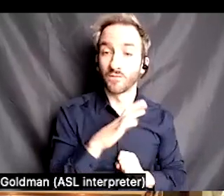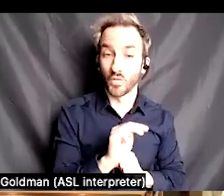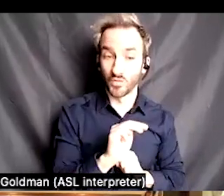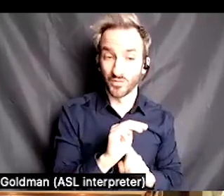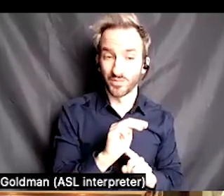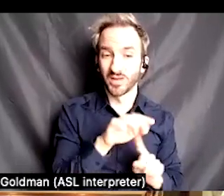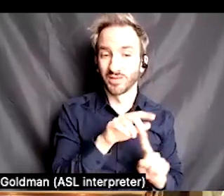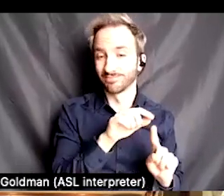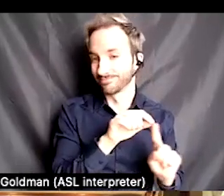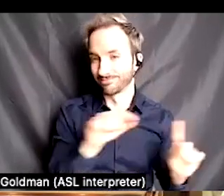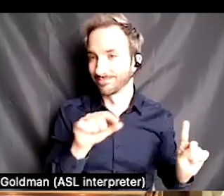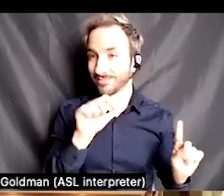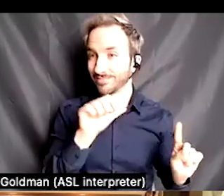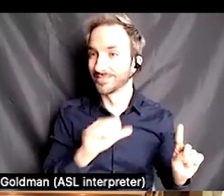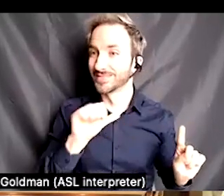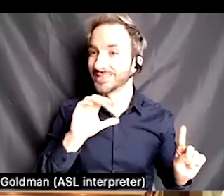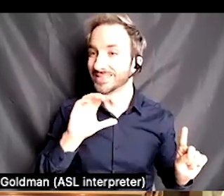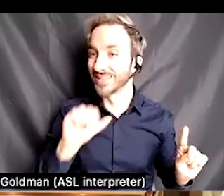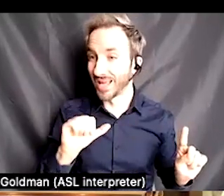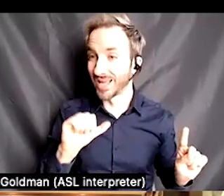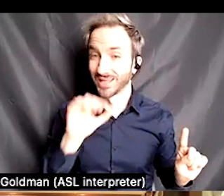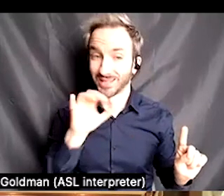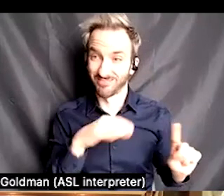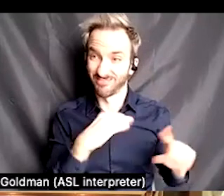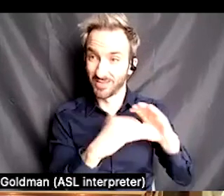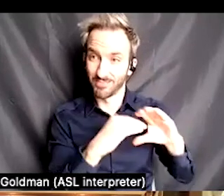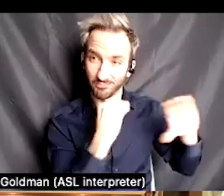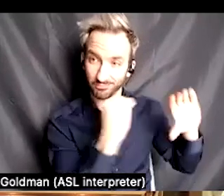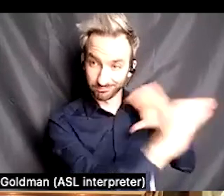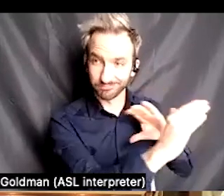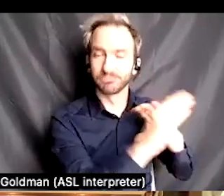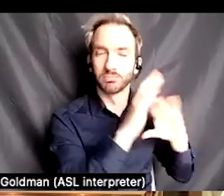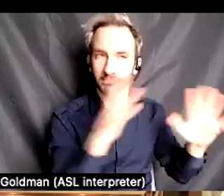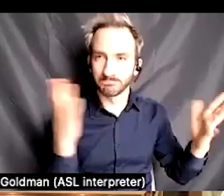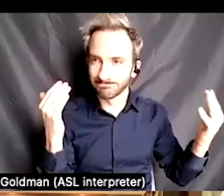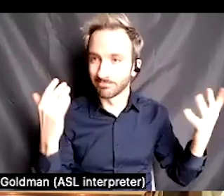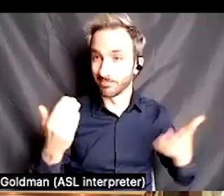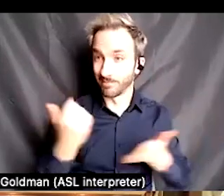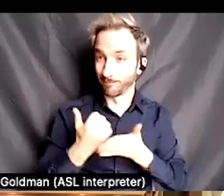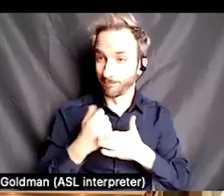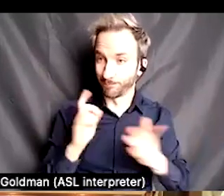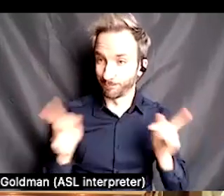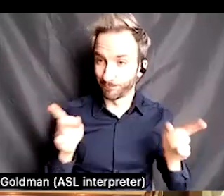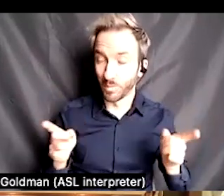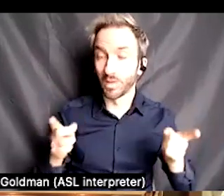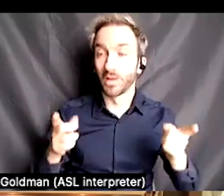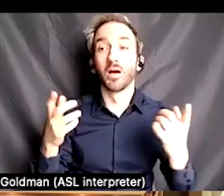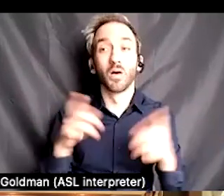to help you. We are providing live ASL and closed captioning for the session. To see the captions,